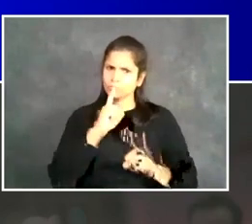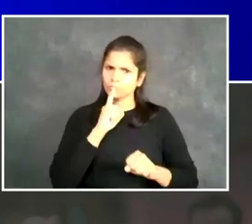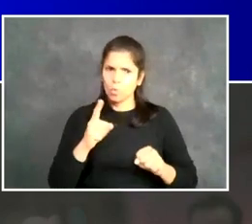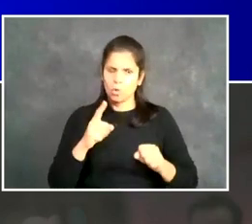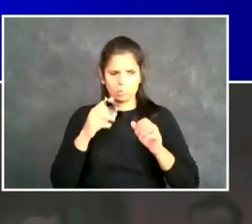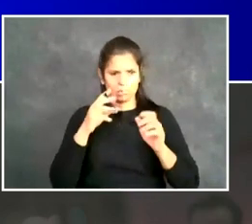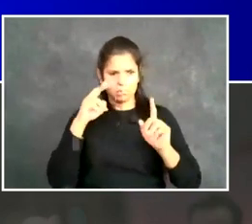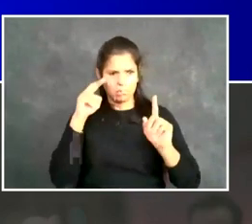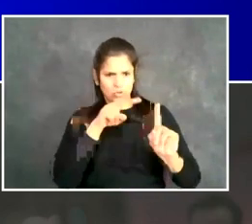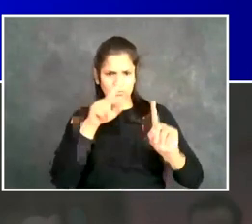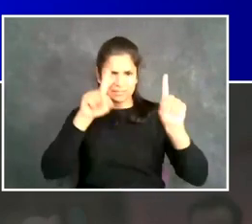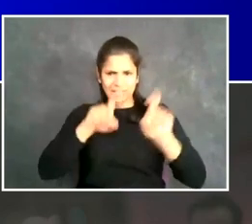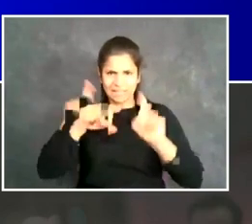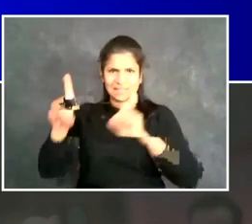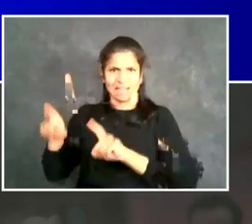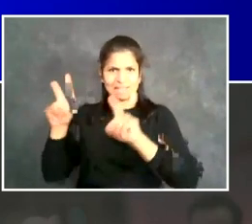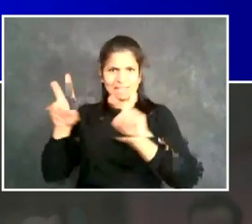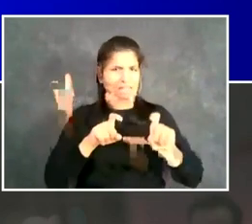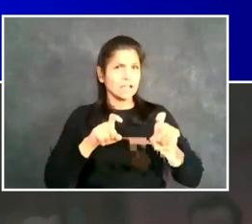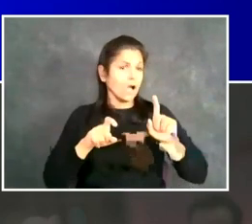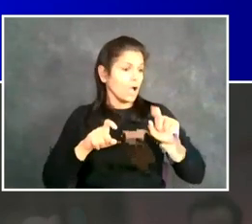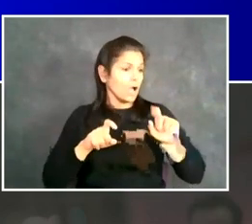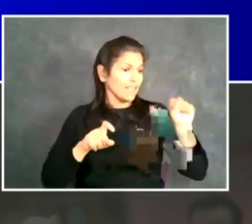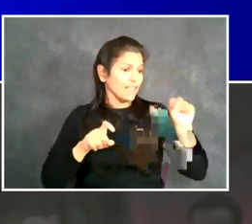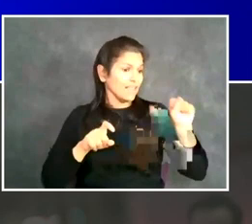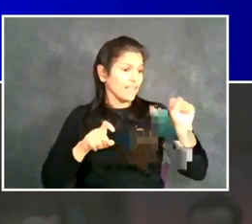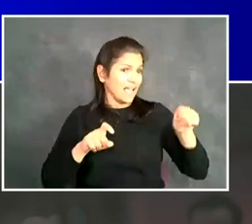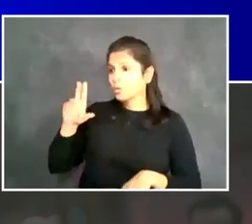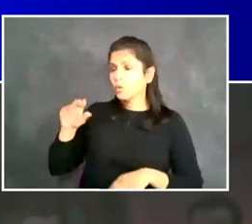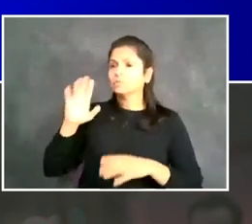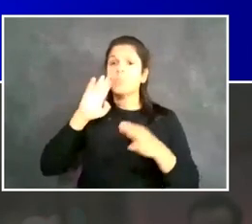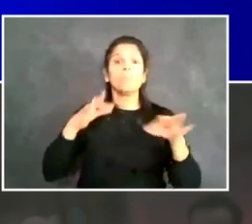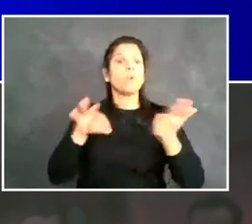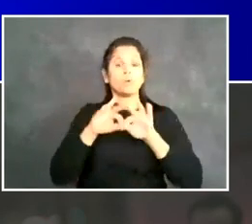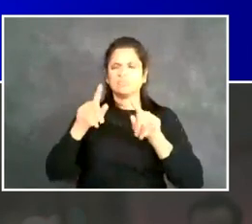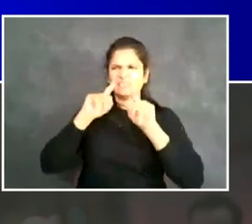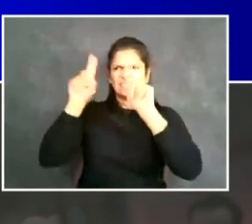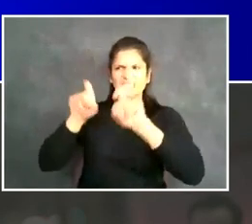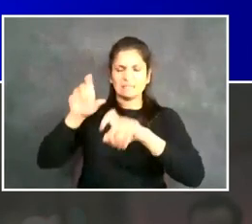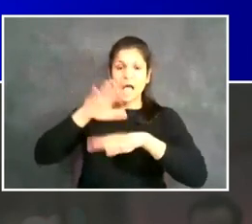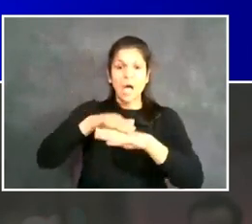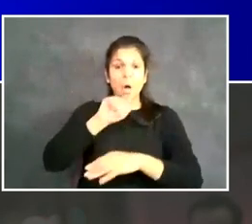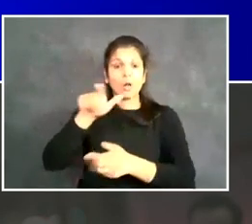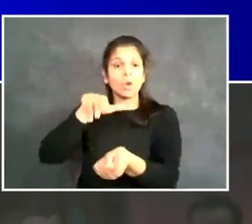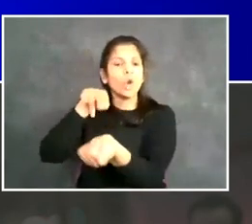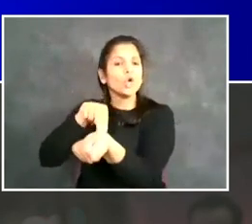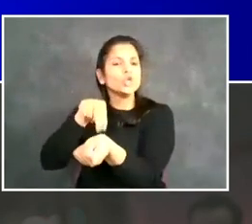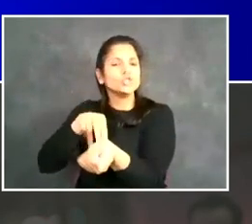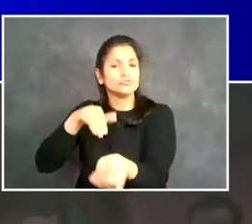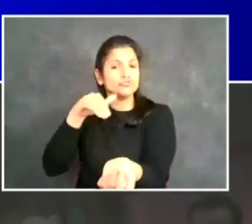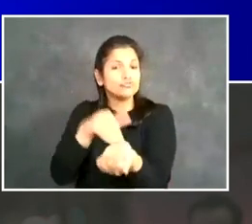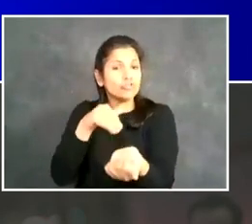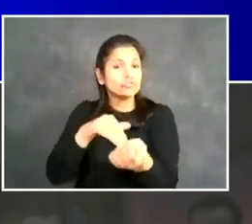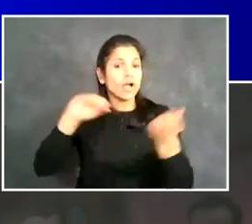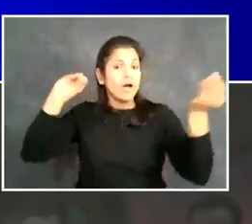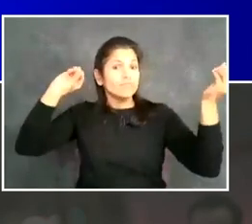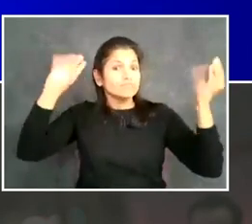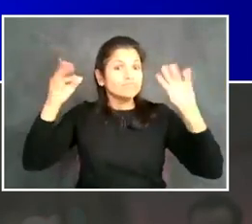ADDITIONAL CONFIDENCE TO KNOW IF THEY HAVE BEEN PREVIOUSLY EXPOSED. THINK ABOUT WHAT IT TAKES EVERY